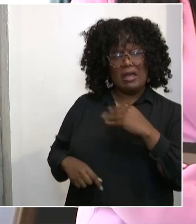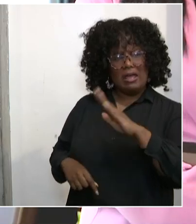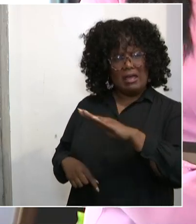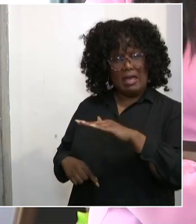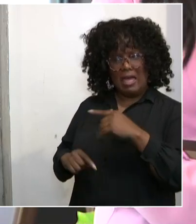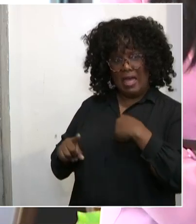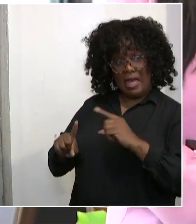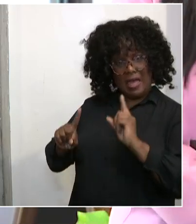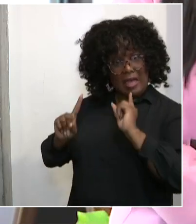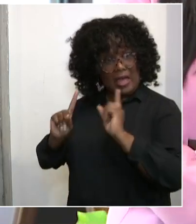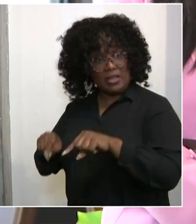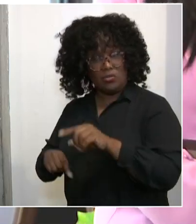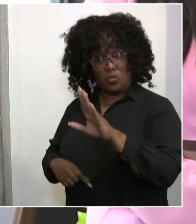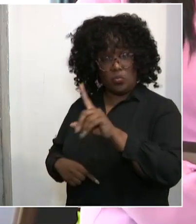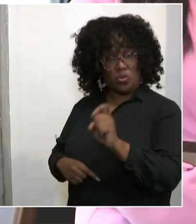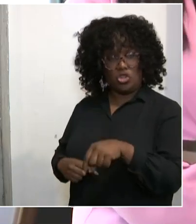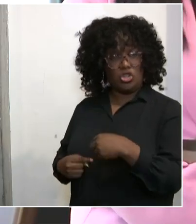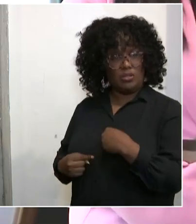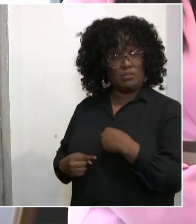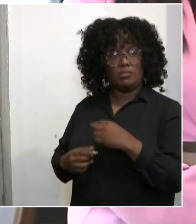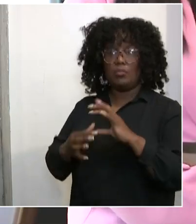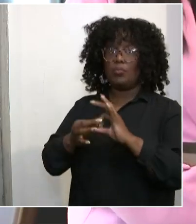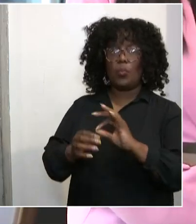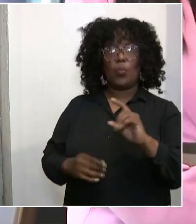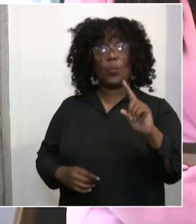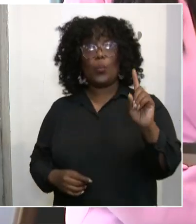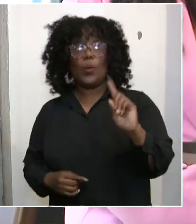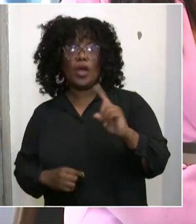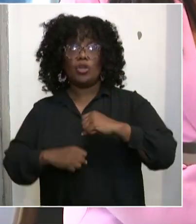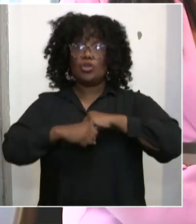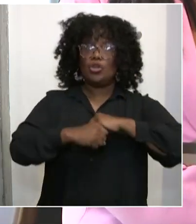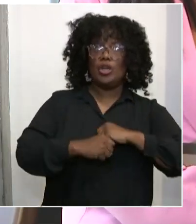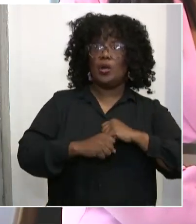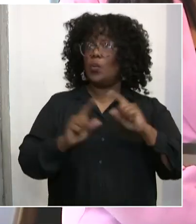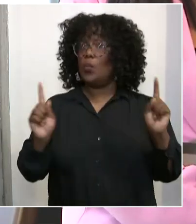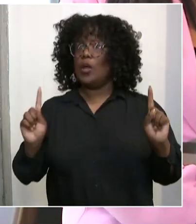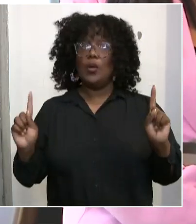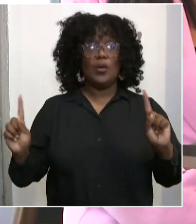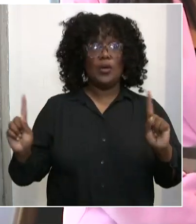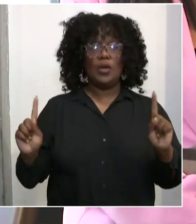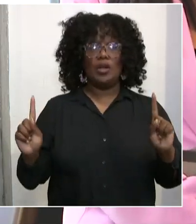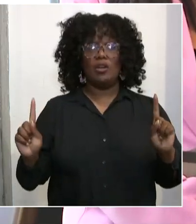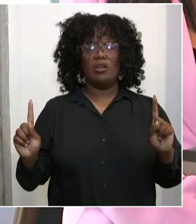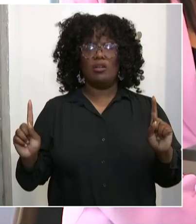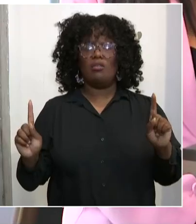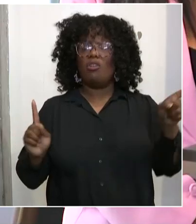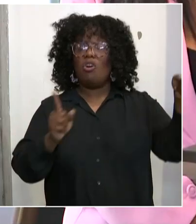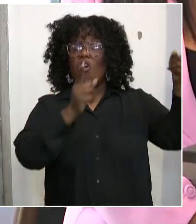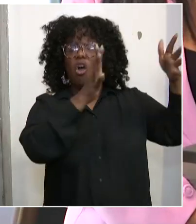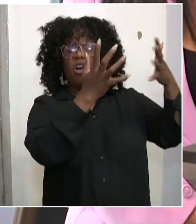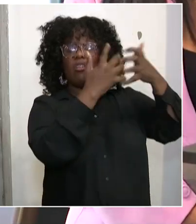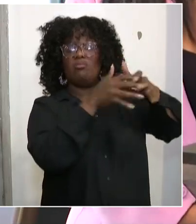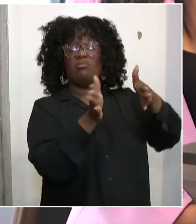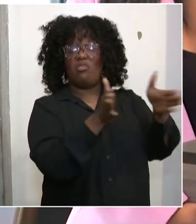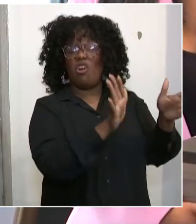and all we know what the route is and we can come back later. Um, and talk about that, um, so that's the kind of